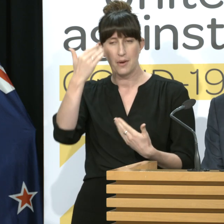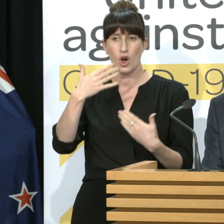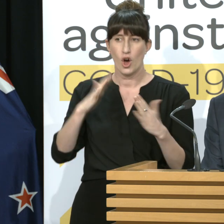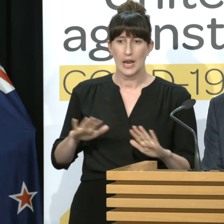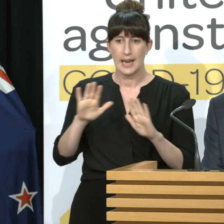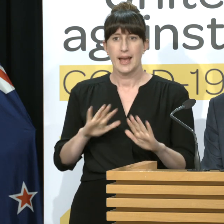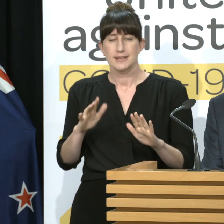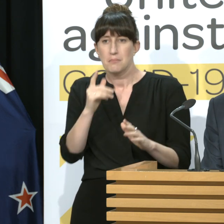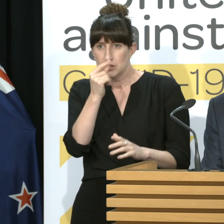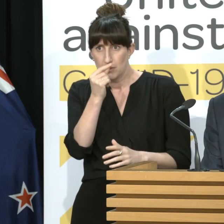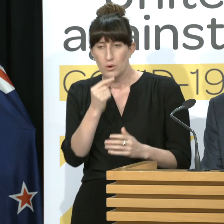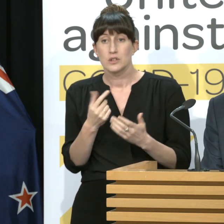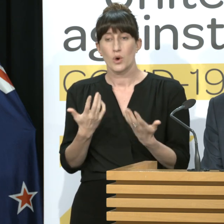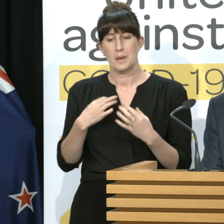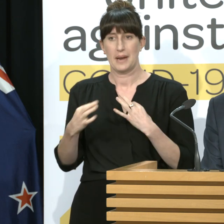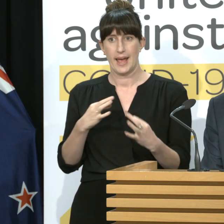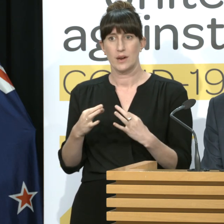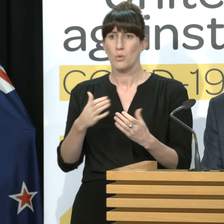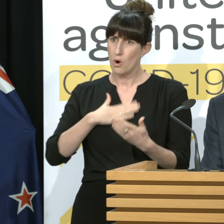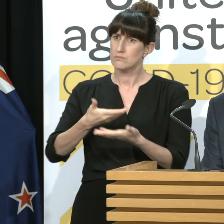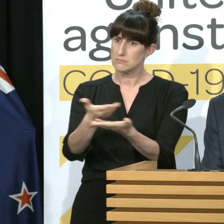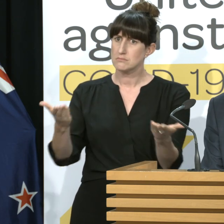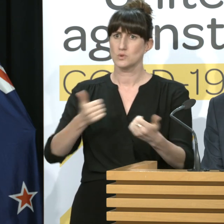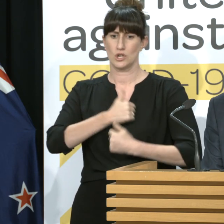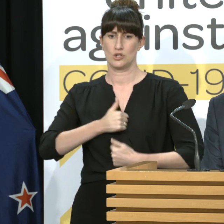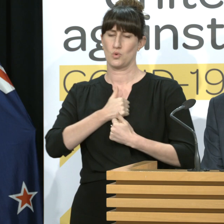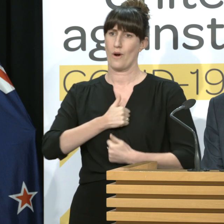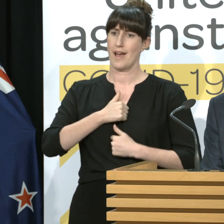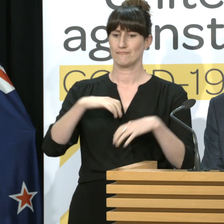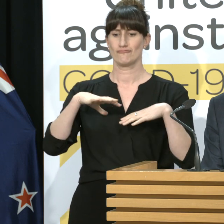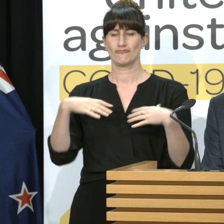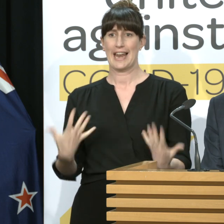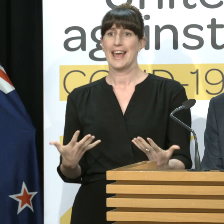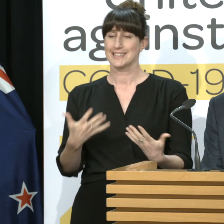those who are working hard at our borders. We need to make sure that we take the pressure off them, too.